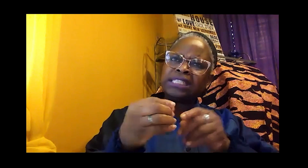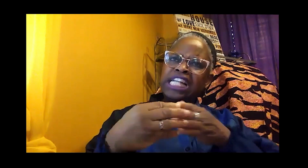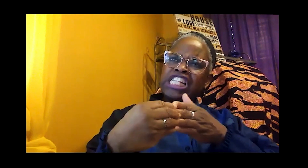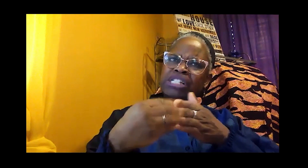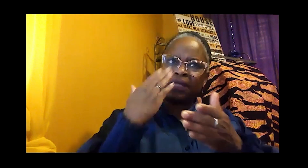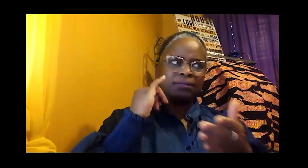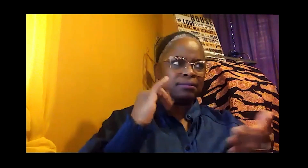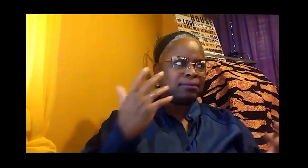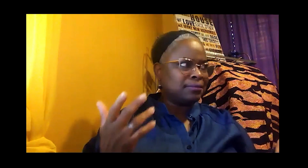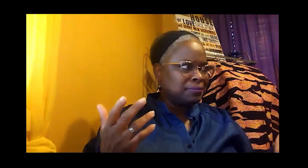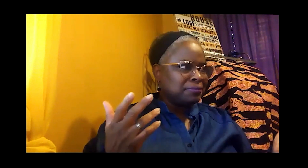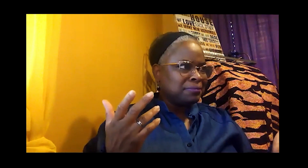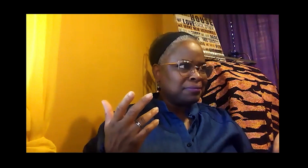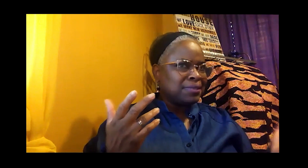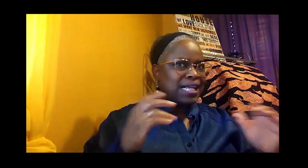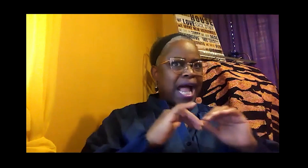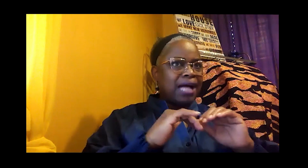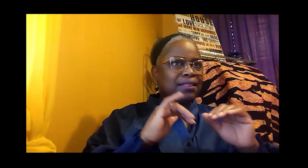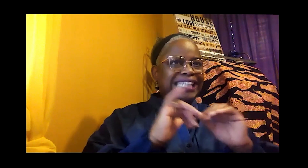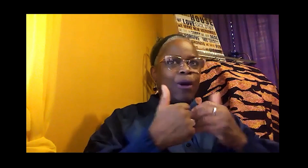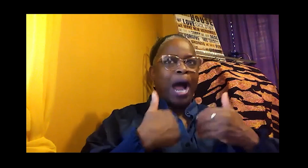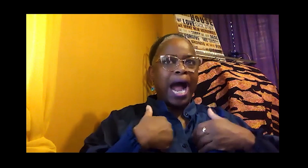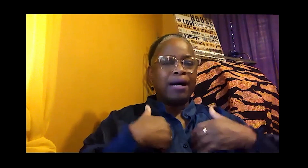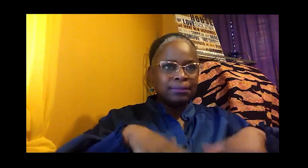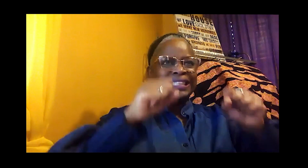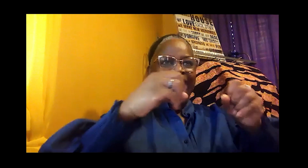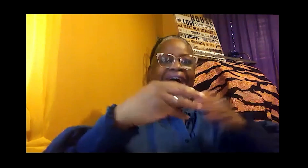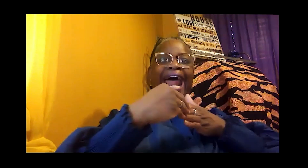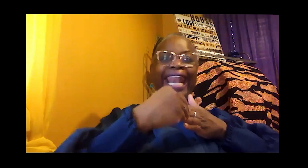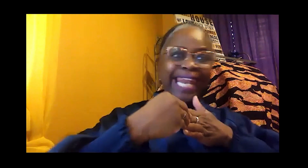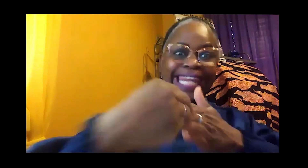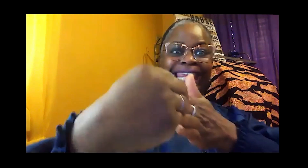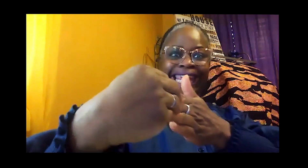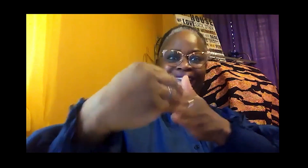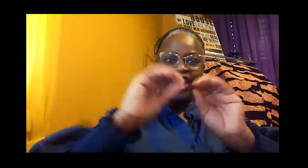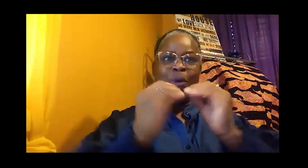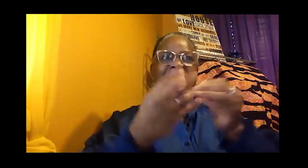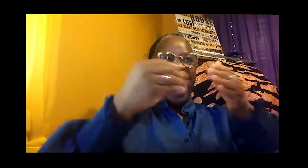specializing in organizational leadership. It will provide me with the skill and knowledge needed to